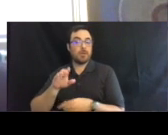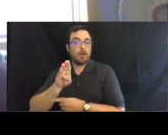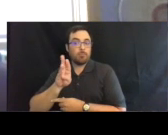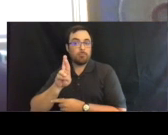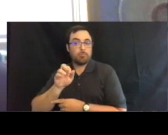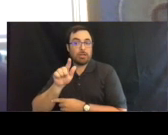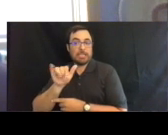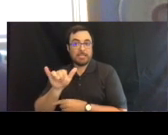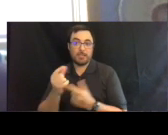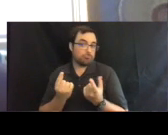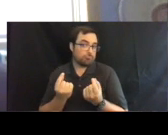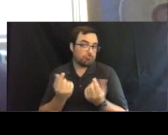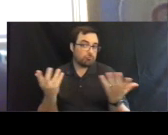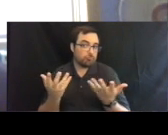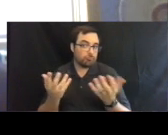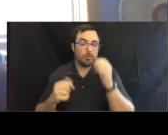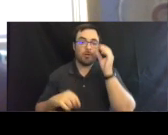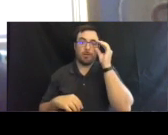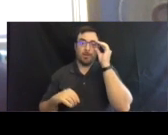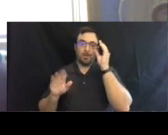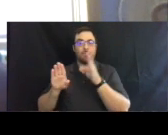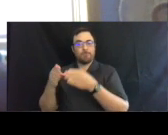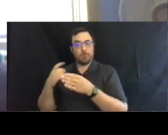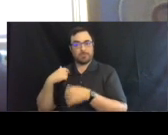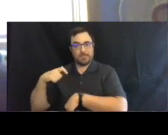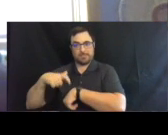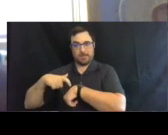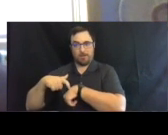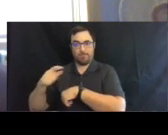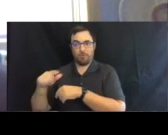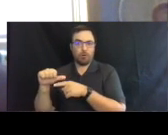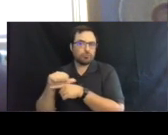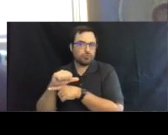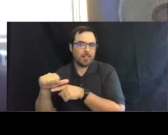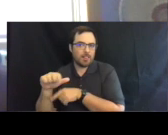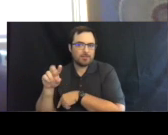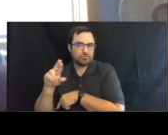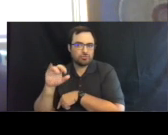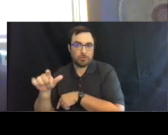want to spend some time on these drills. We might want to quickly check his ling sounds. I've already said that he could